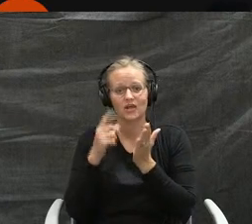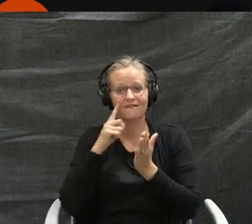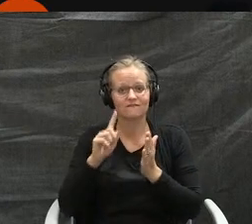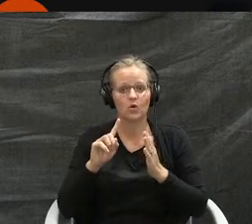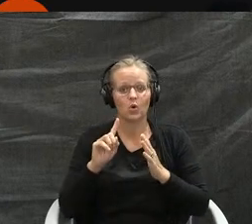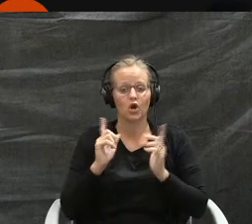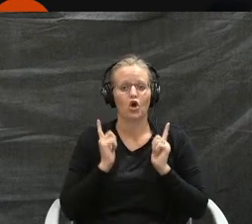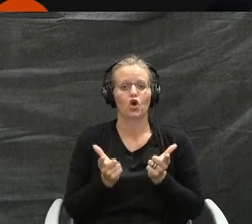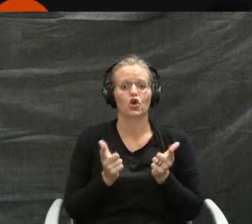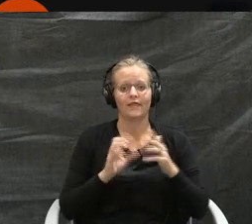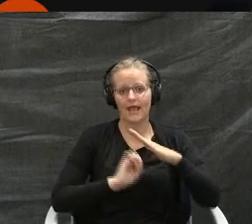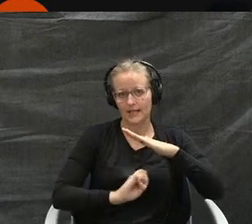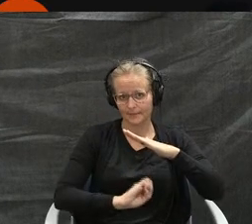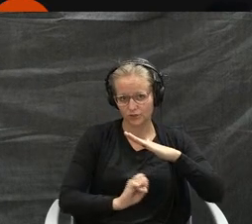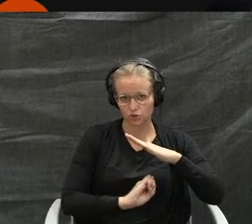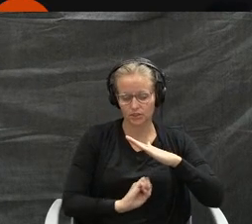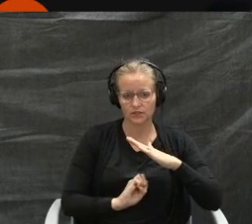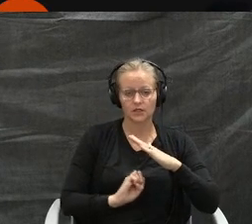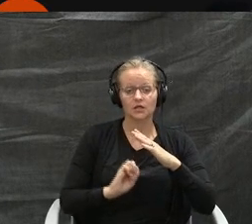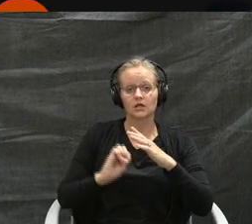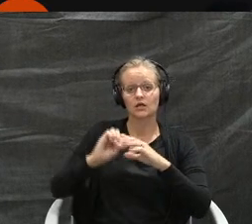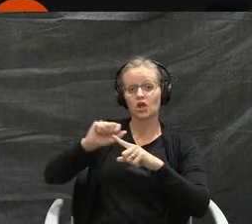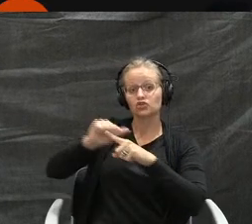Training for parents in the process of immersion.